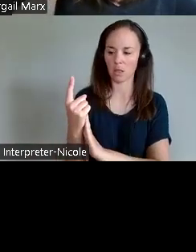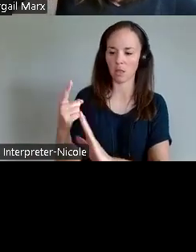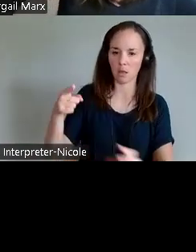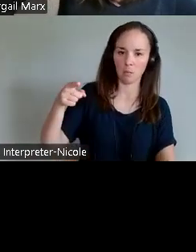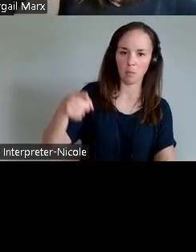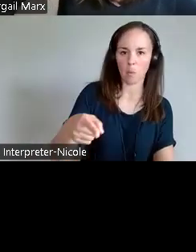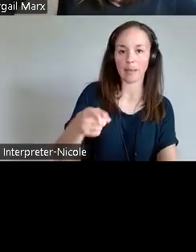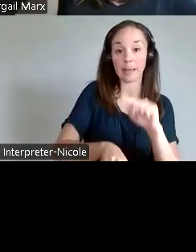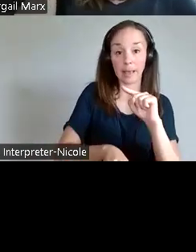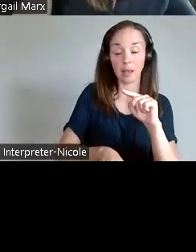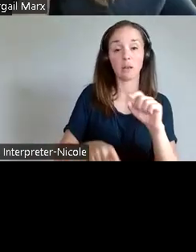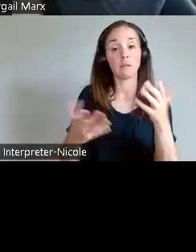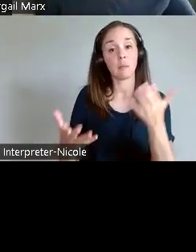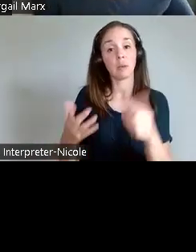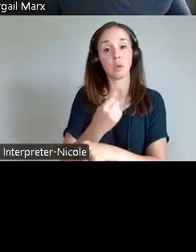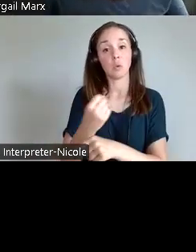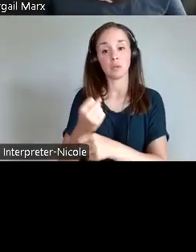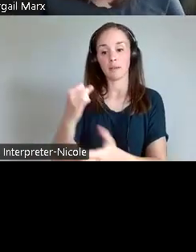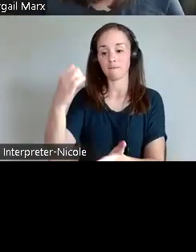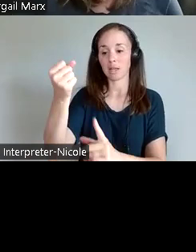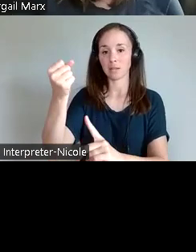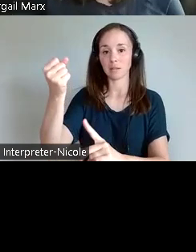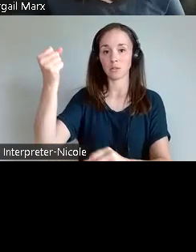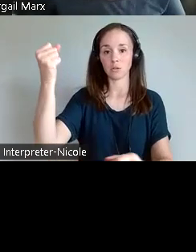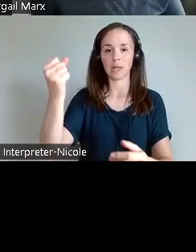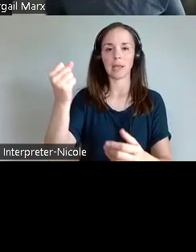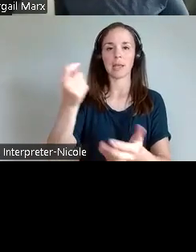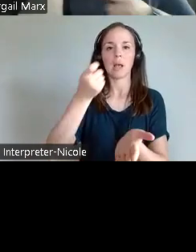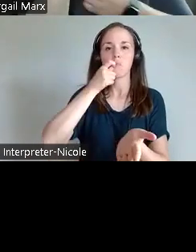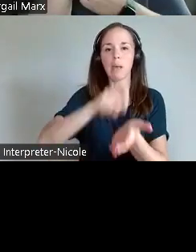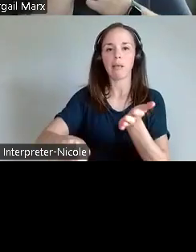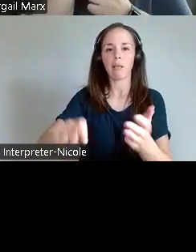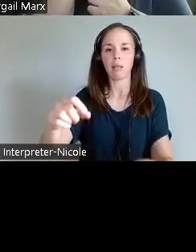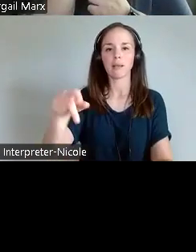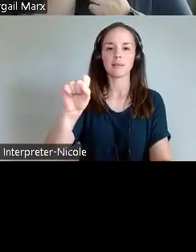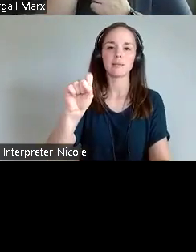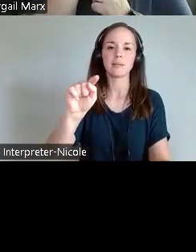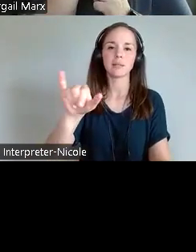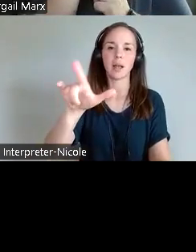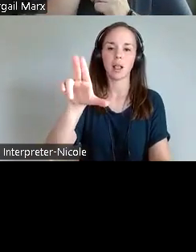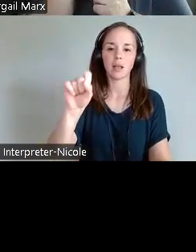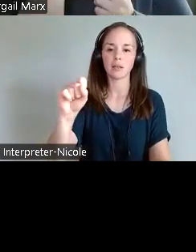but maybe he can use his whole fist to hold on to kind of a stylus that has a pointer at the